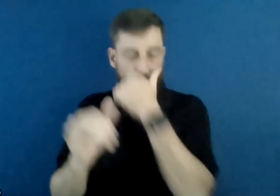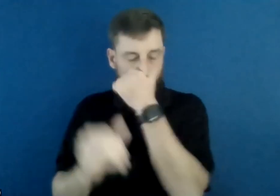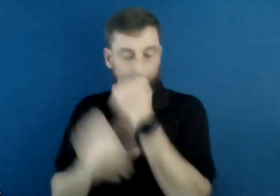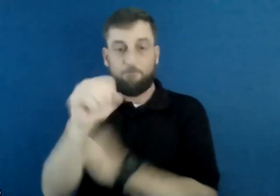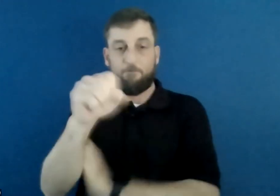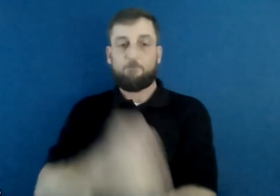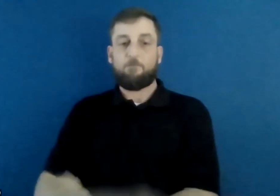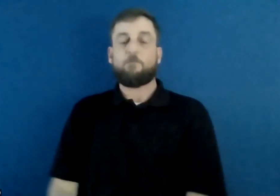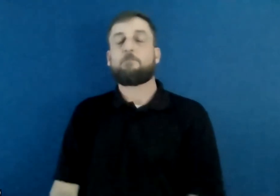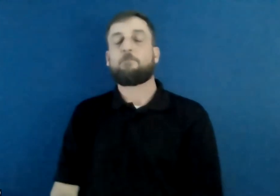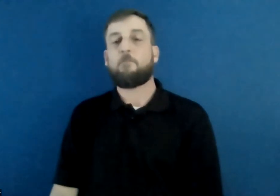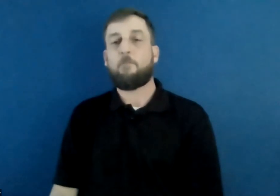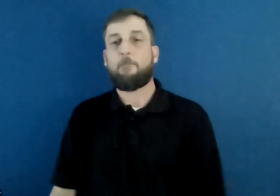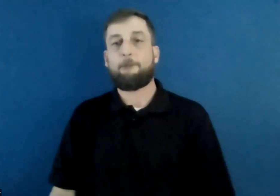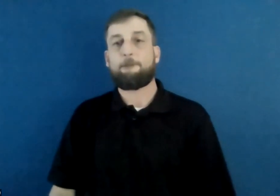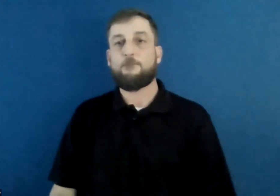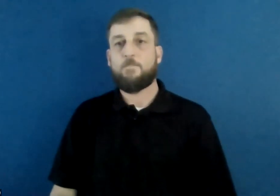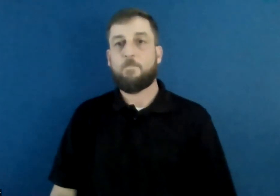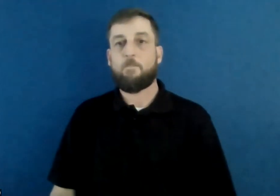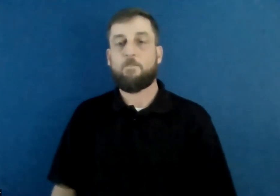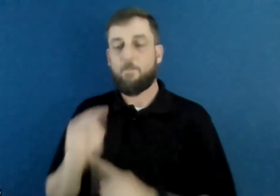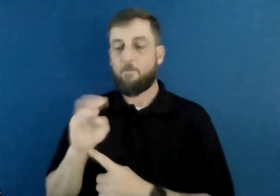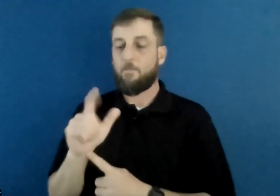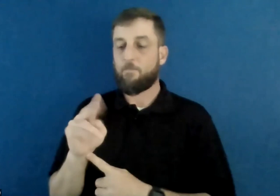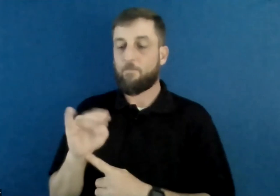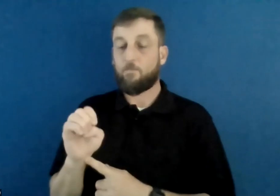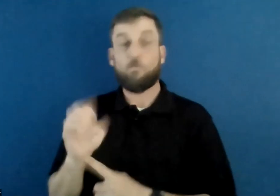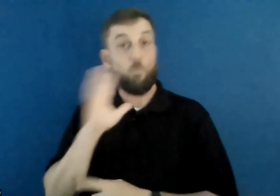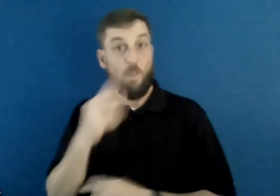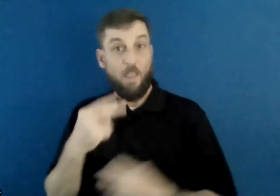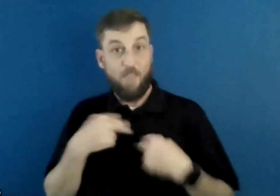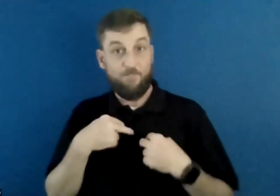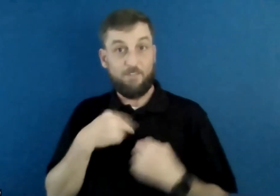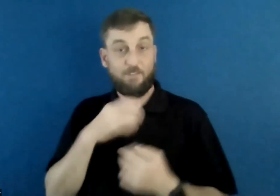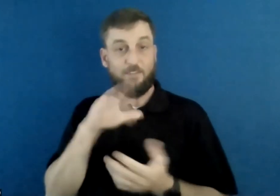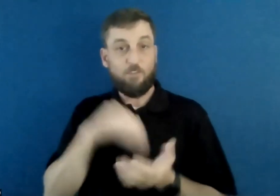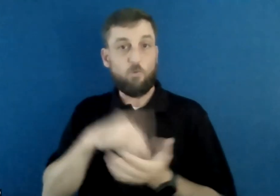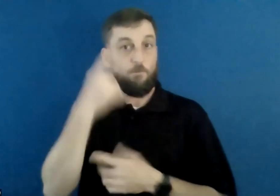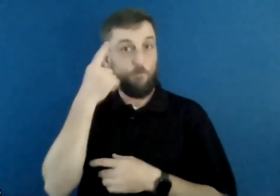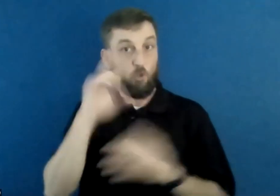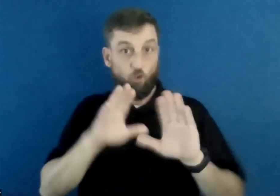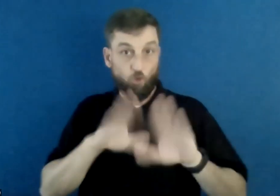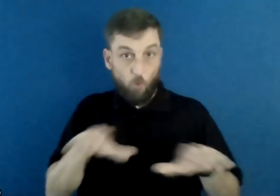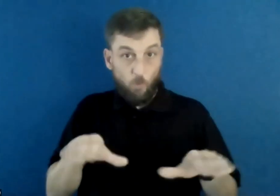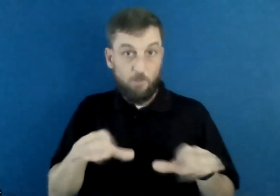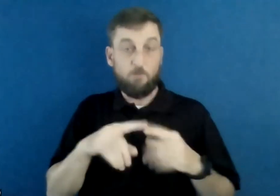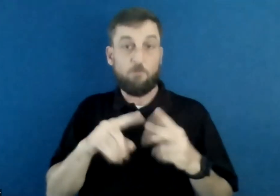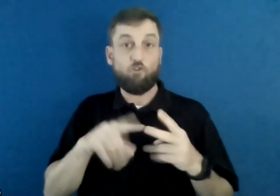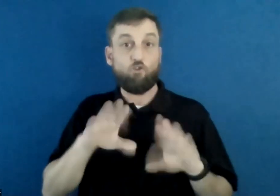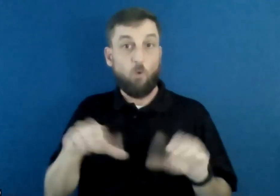Okay, Well they have centers for children and children with disabilities.